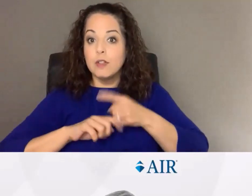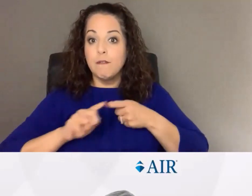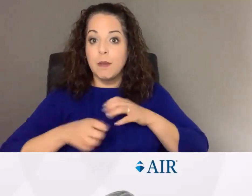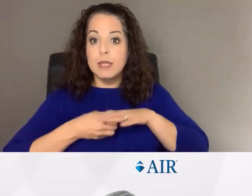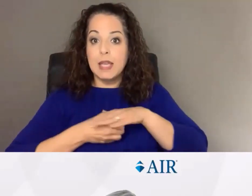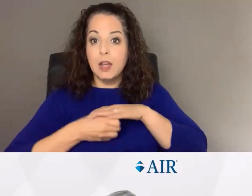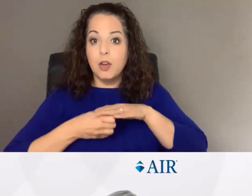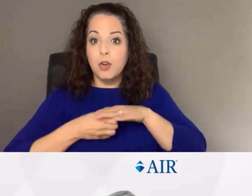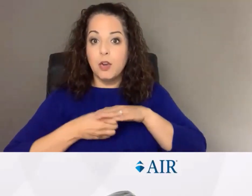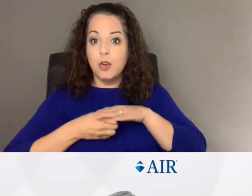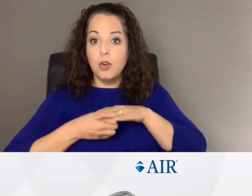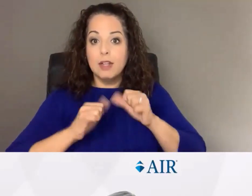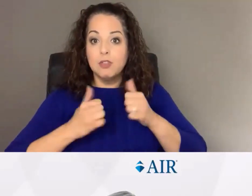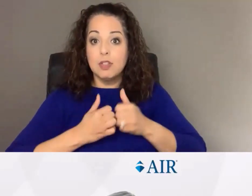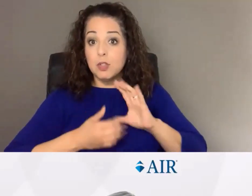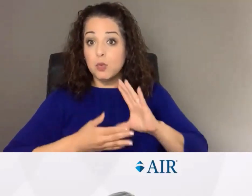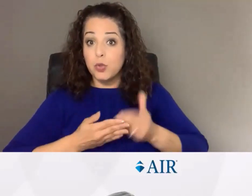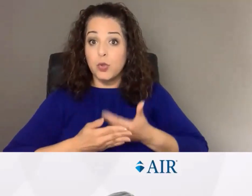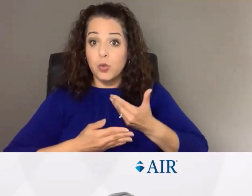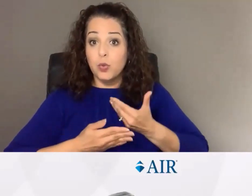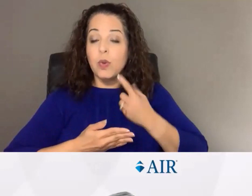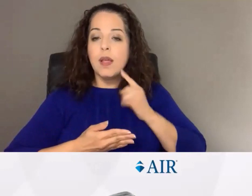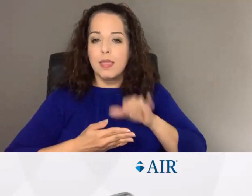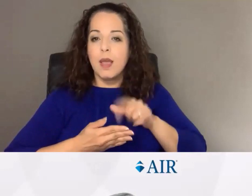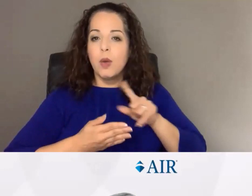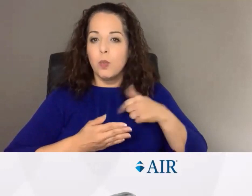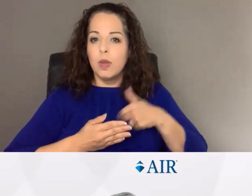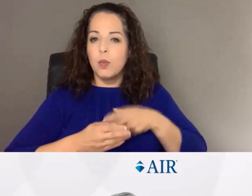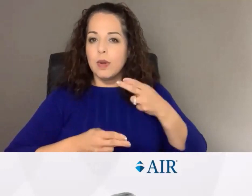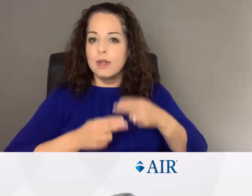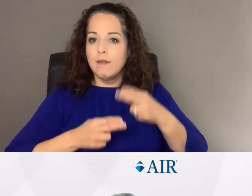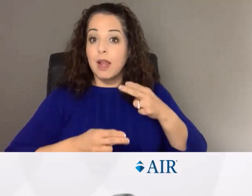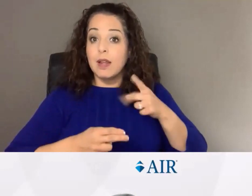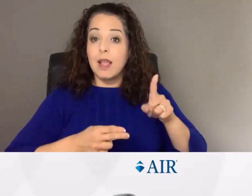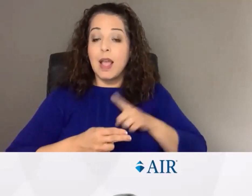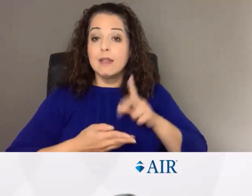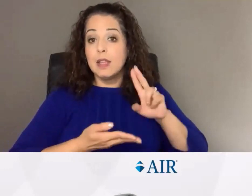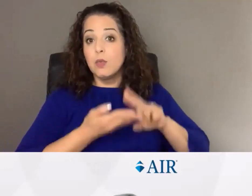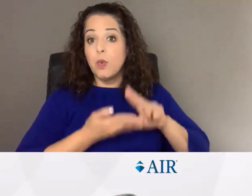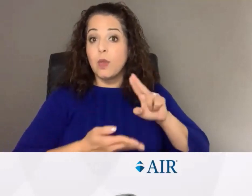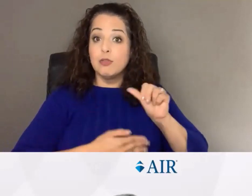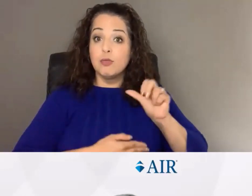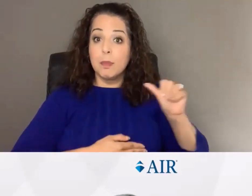were new, which we were defining as enrolling in the AAA within the past year.